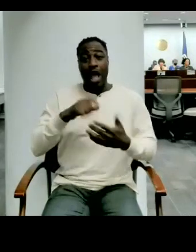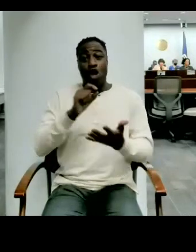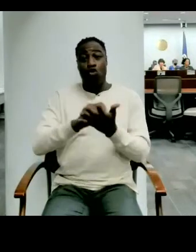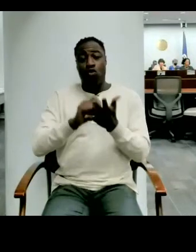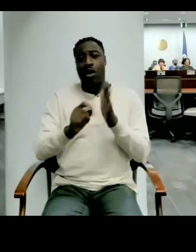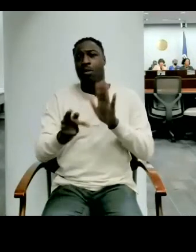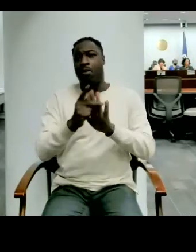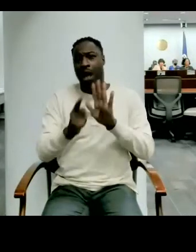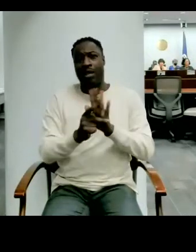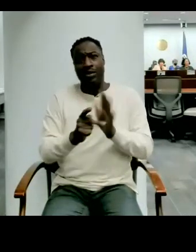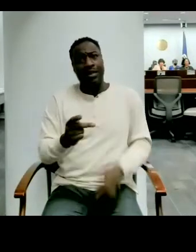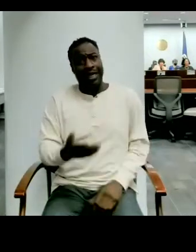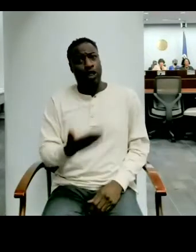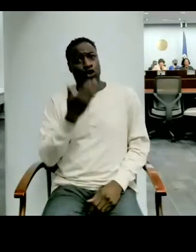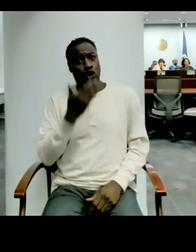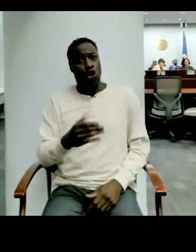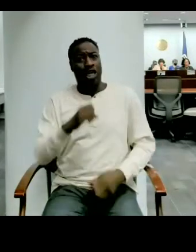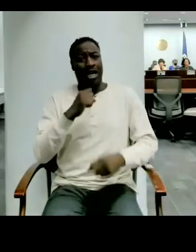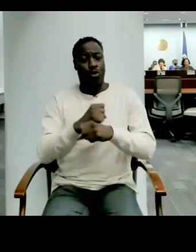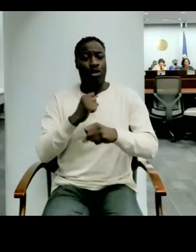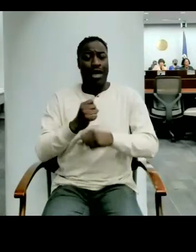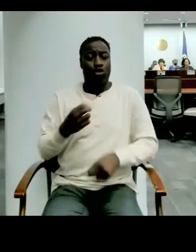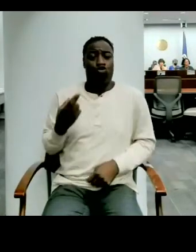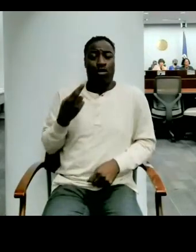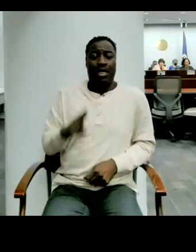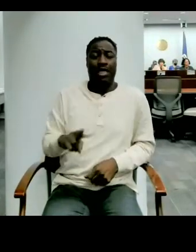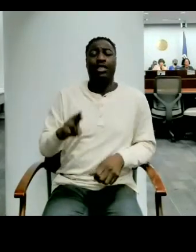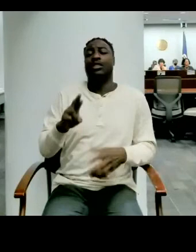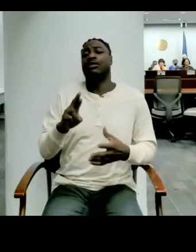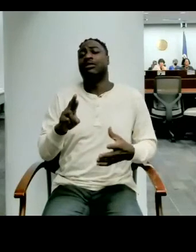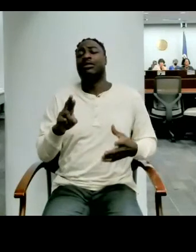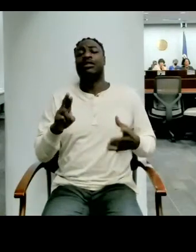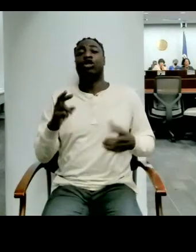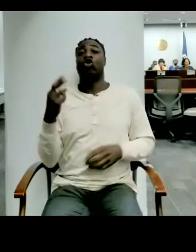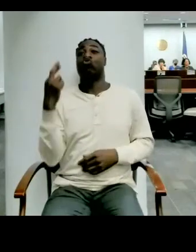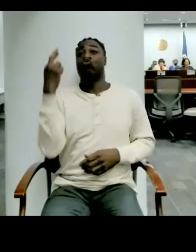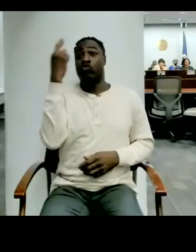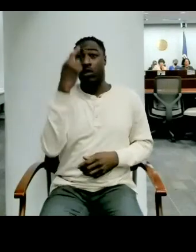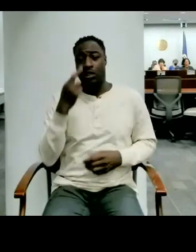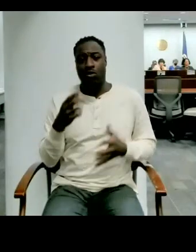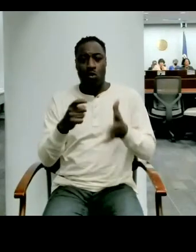good and protects religious um employees and, you know, requires accommodations and prevents